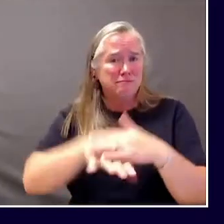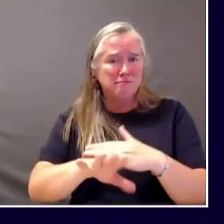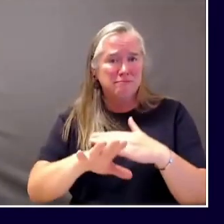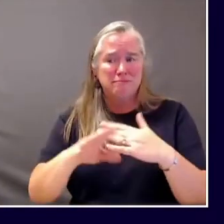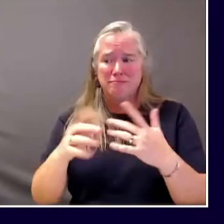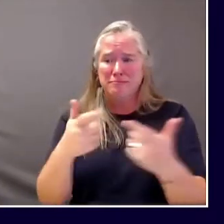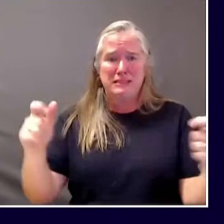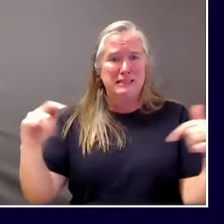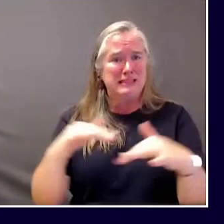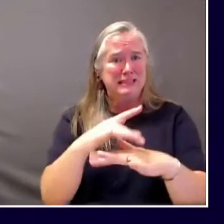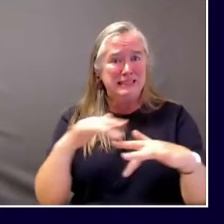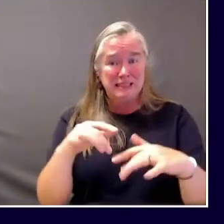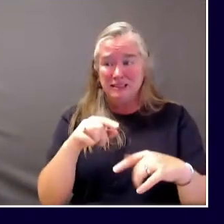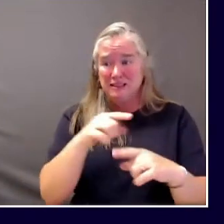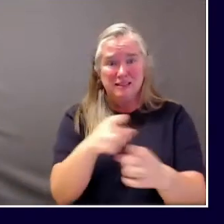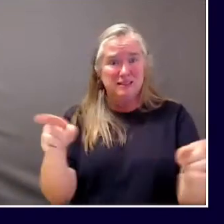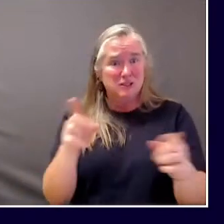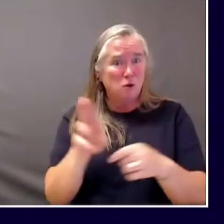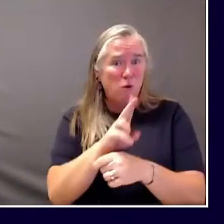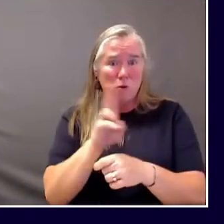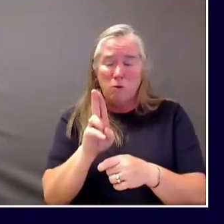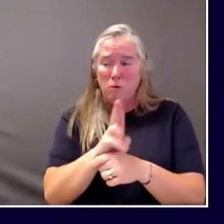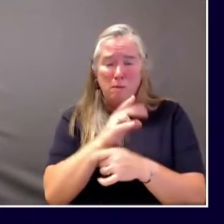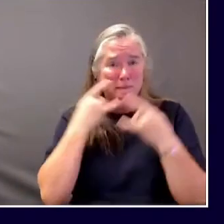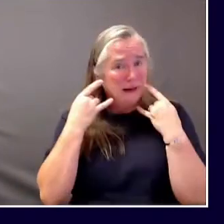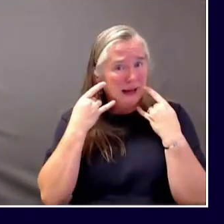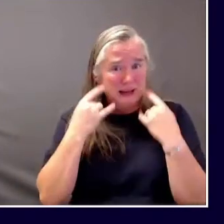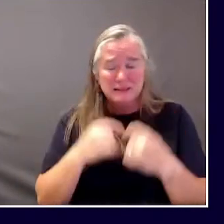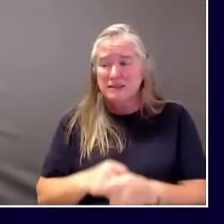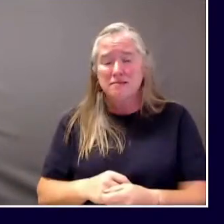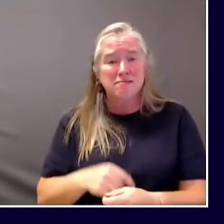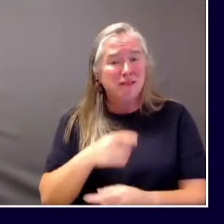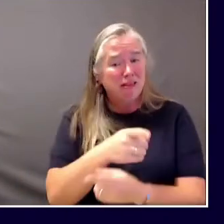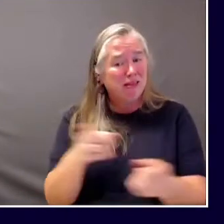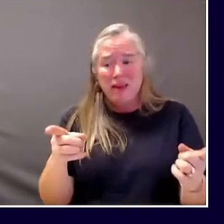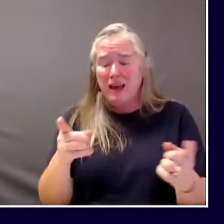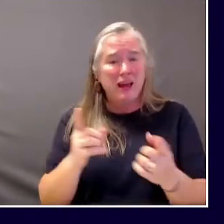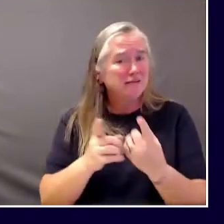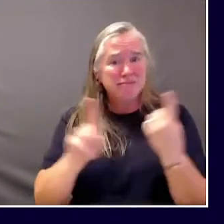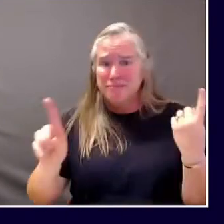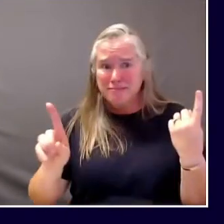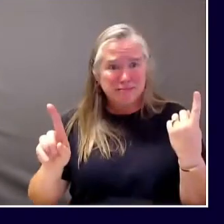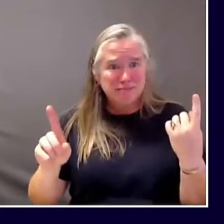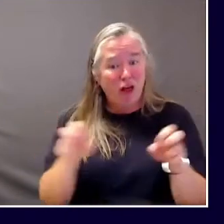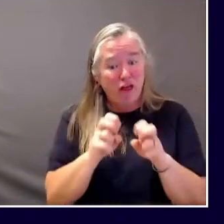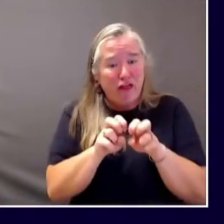if the are precautions in place